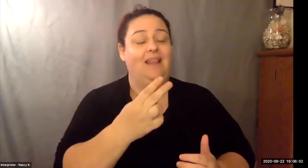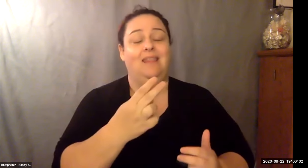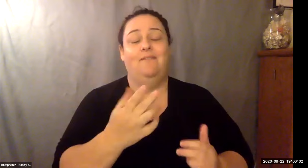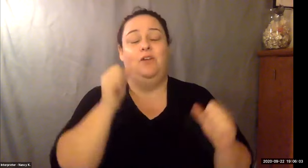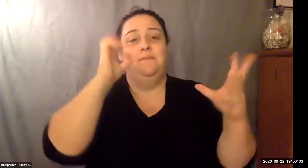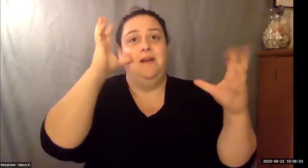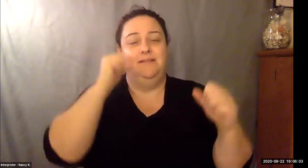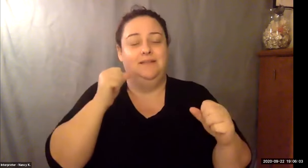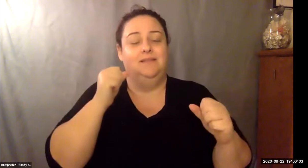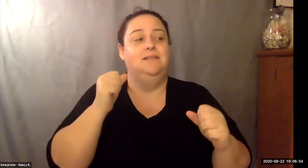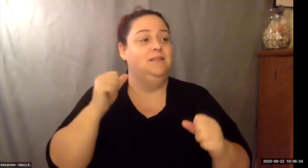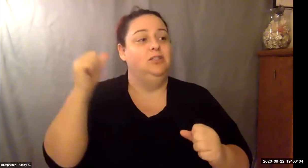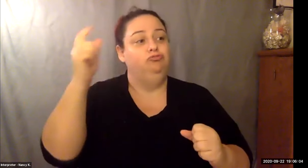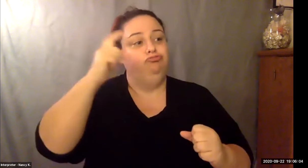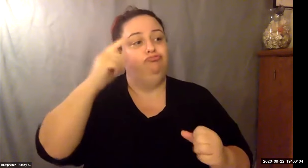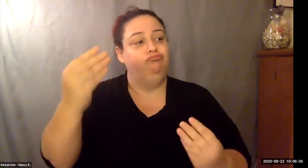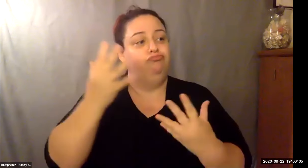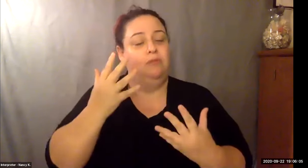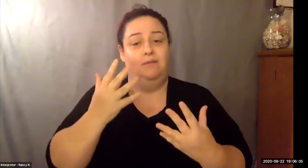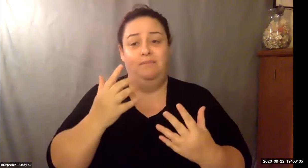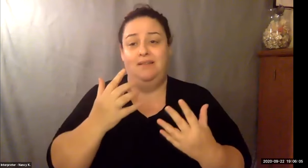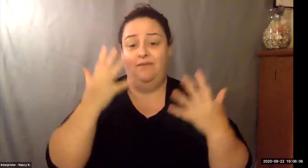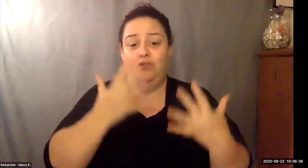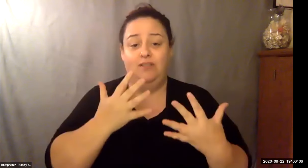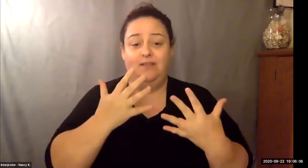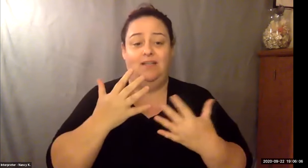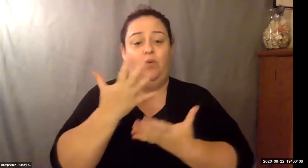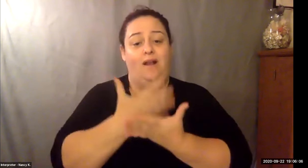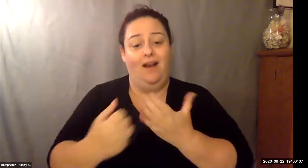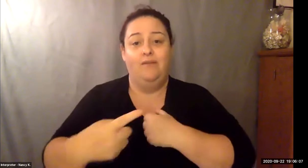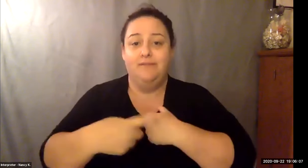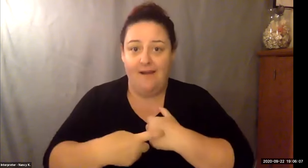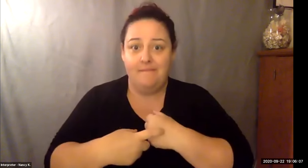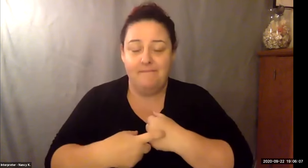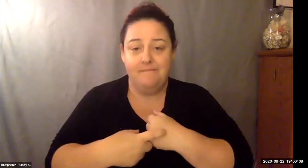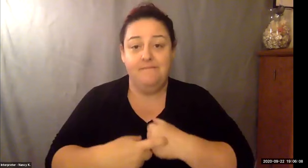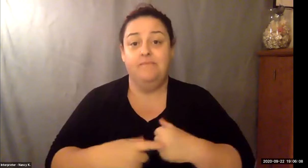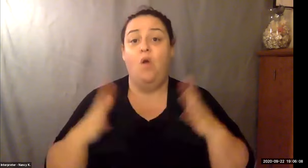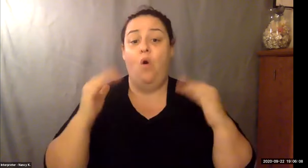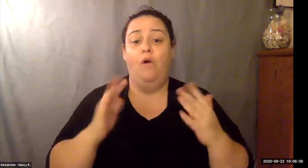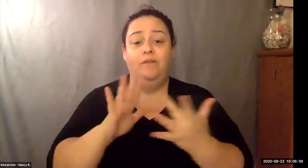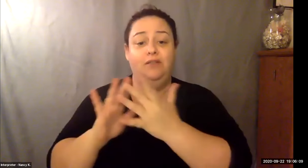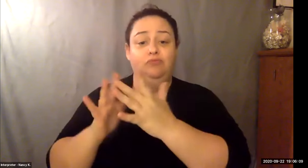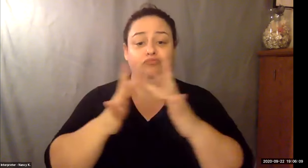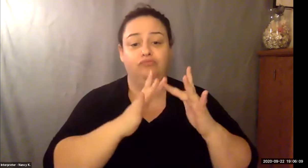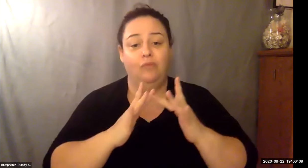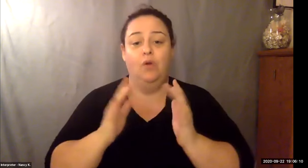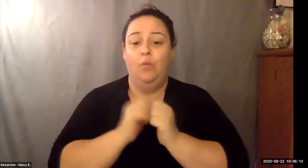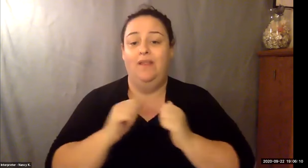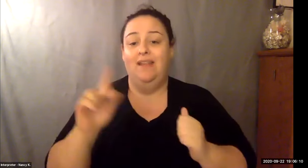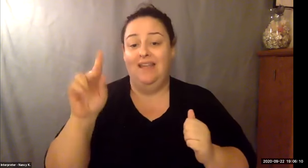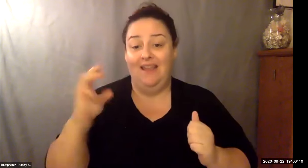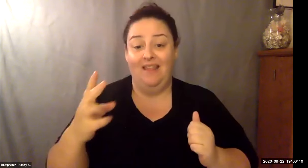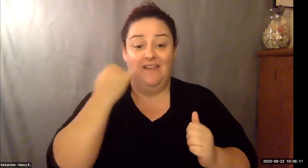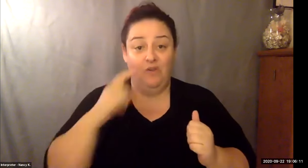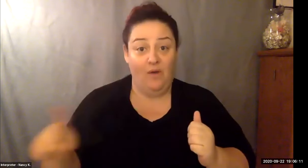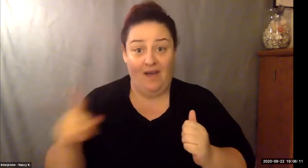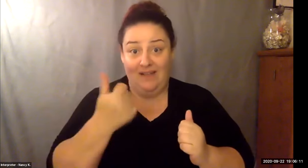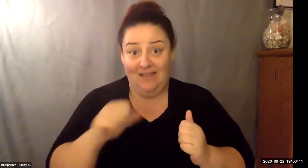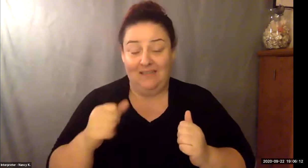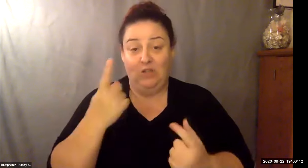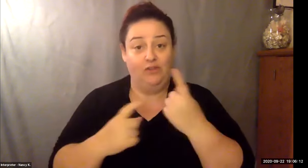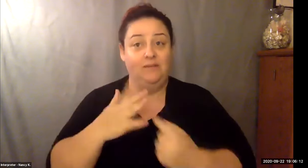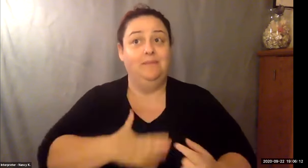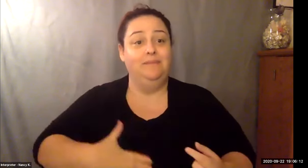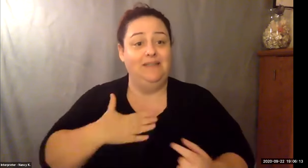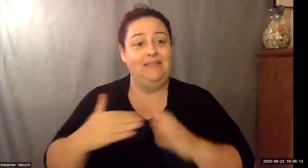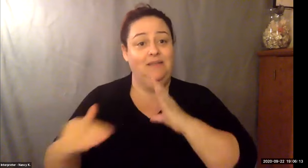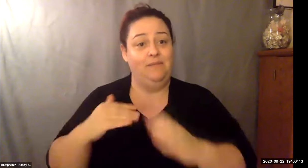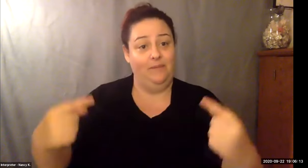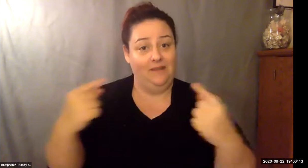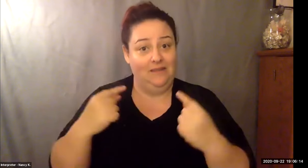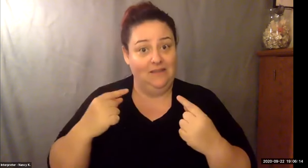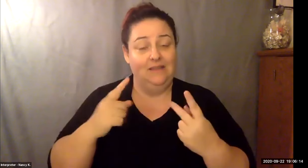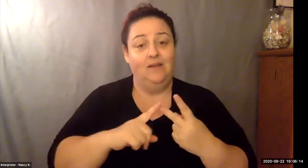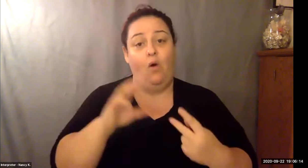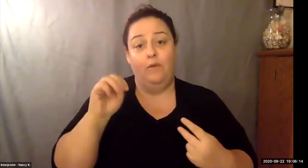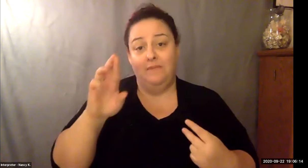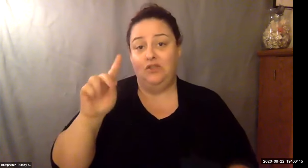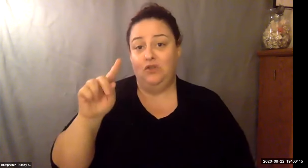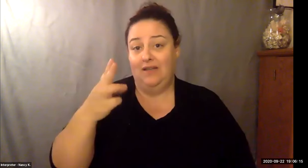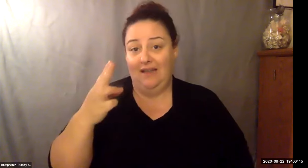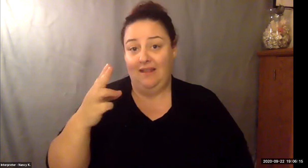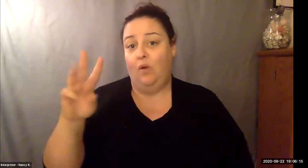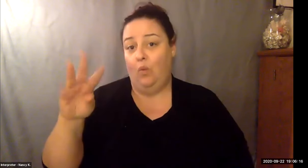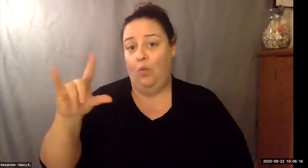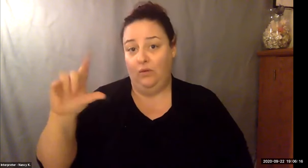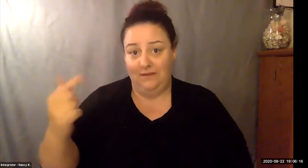Keith Wolling: And there's also a will say, a young leader program and scowl that when you start starting out to do is we'll be a little less. And then as you grow and get promoted you become a official full fledged scholar member but you still add color all the